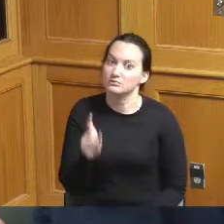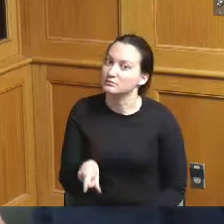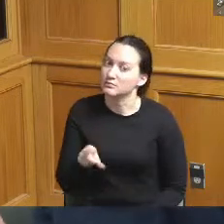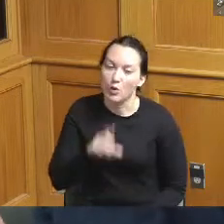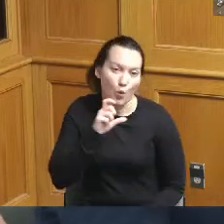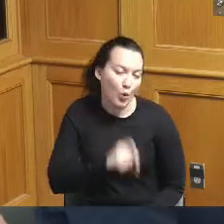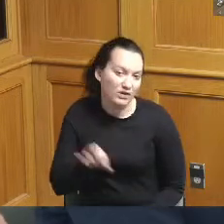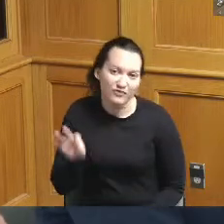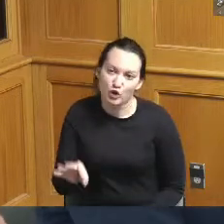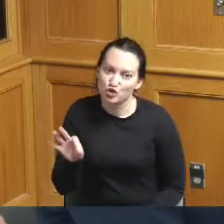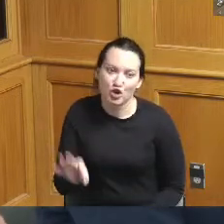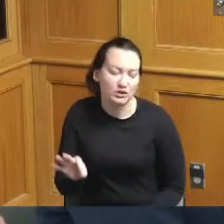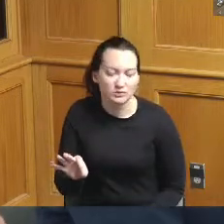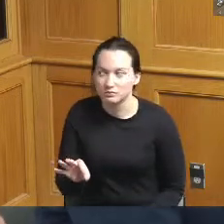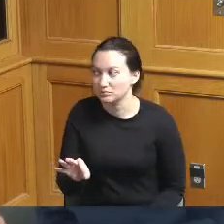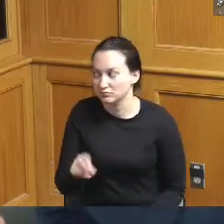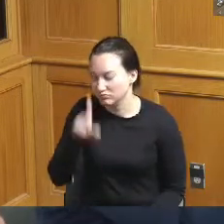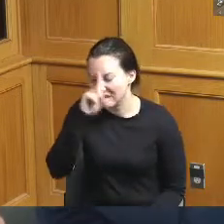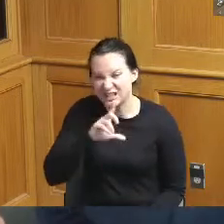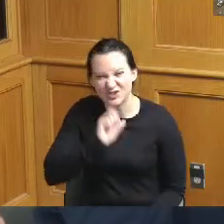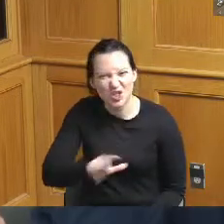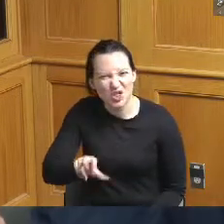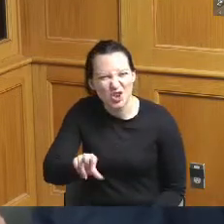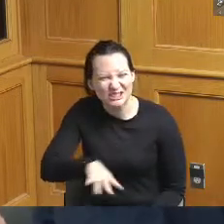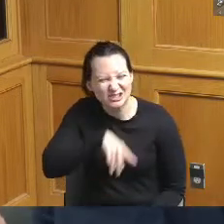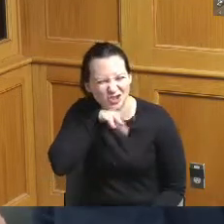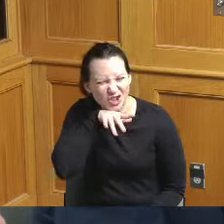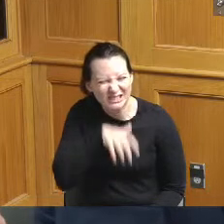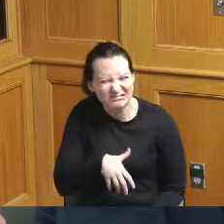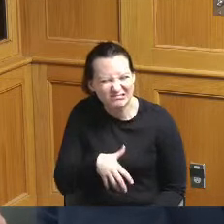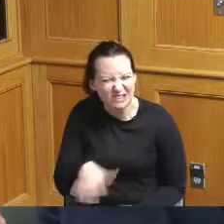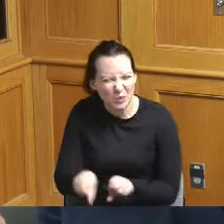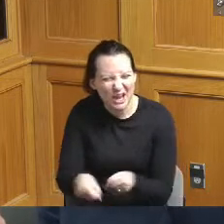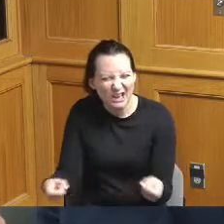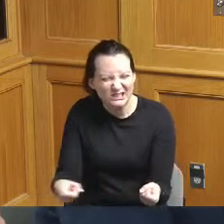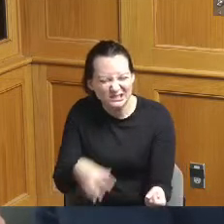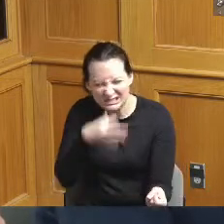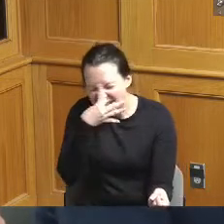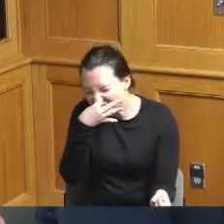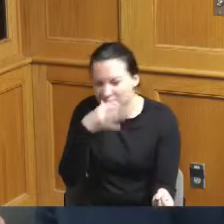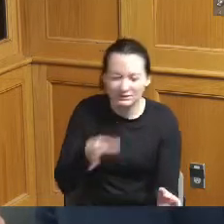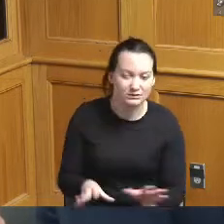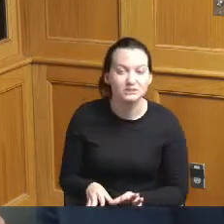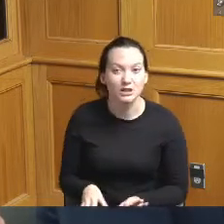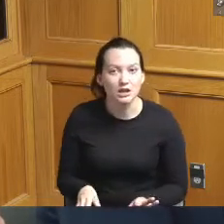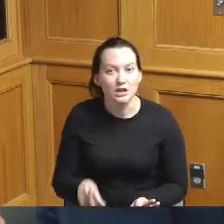old furniture was more than 30 years old it was dirty and breaking we anticipate that we will